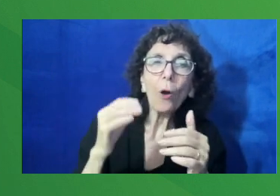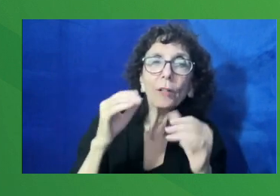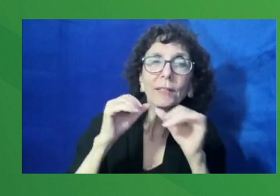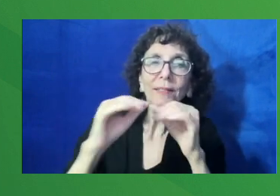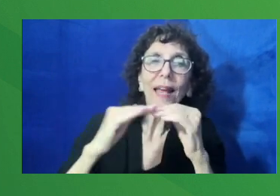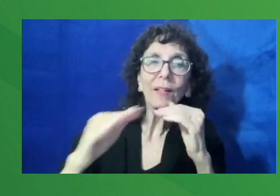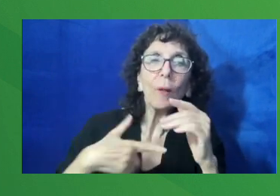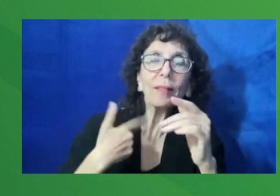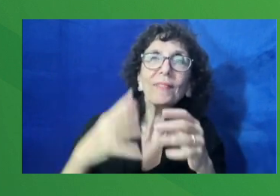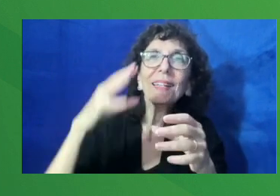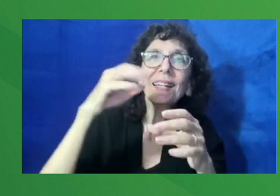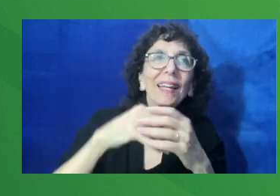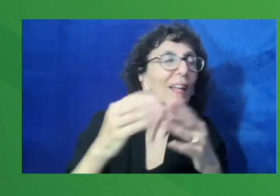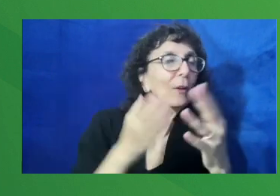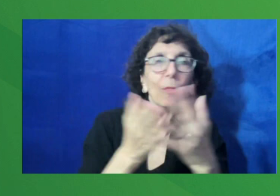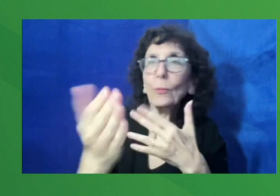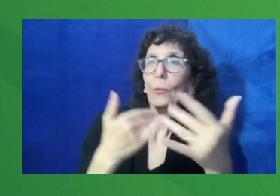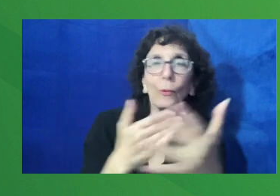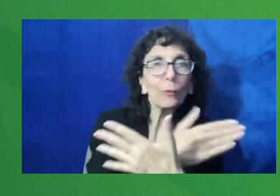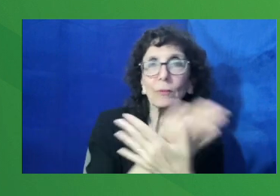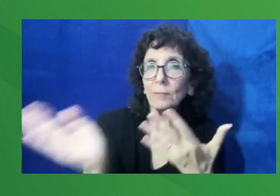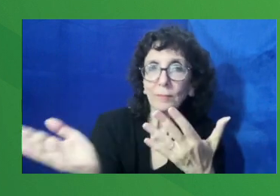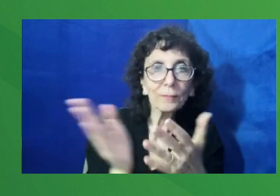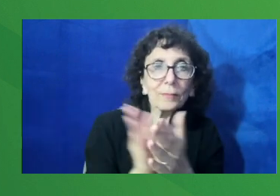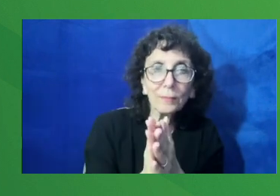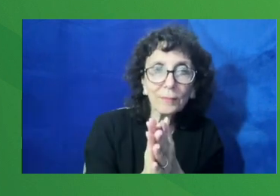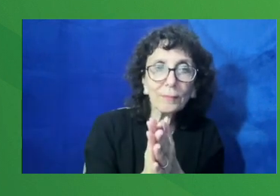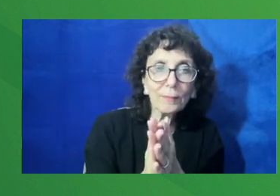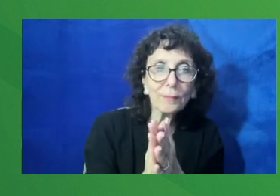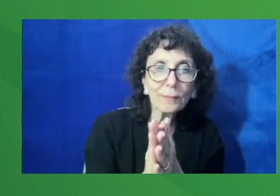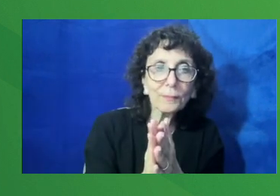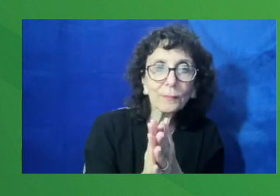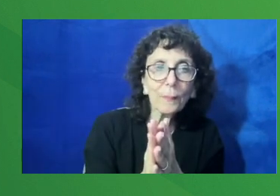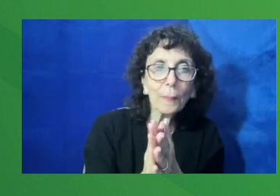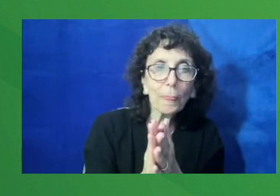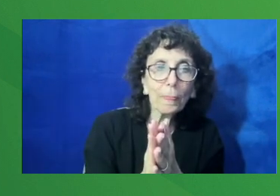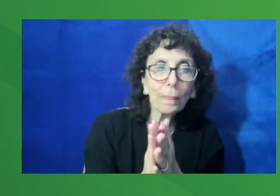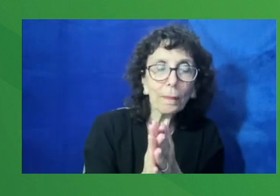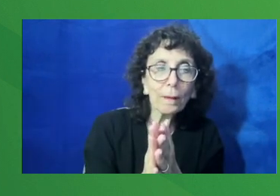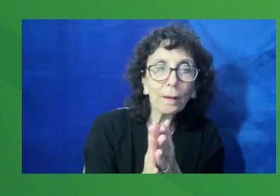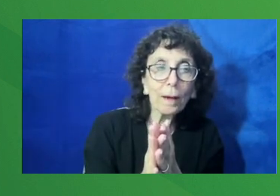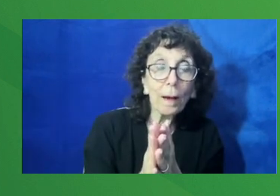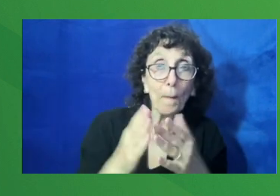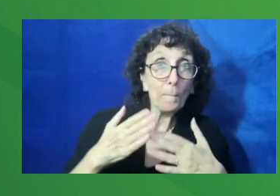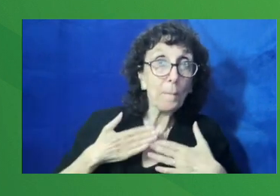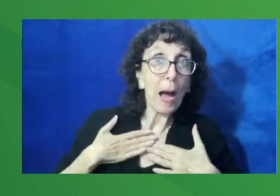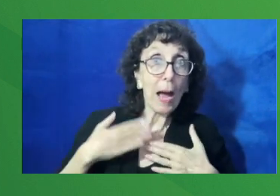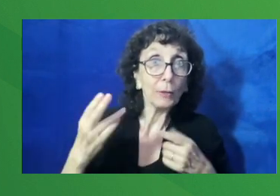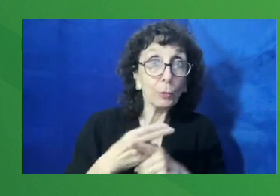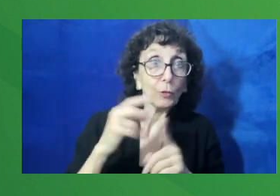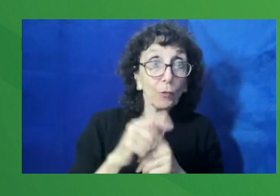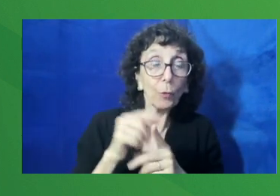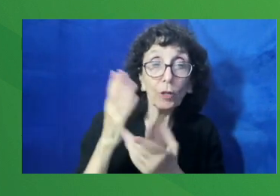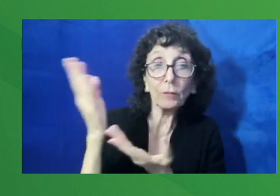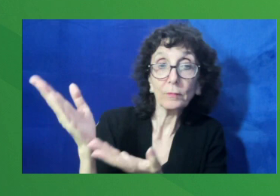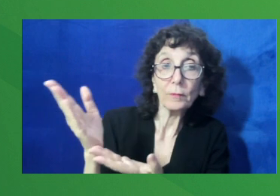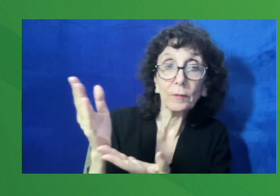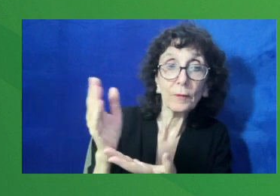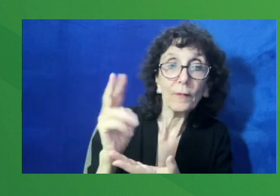the overall fabric. And let's go to the next slide just to give everybody, again, how I'm understanding sustainable living. This is Victor Nolet's idea from western Washington.